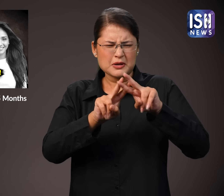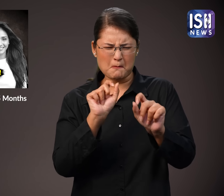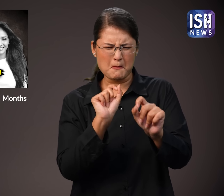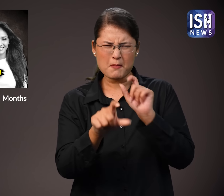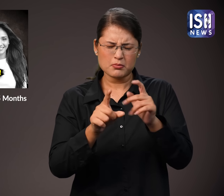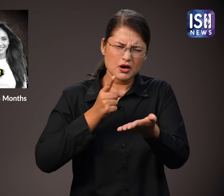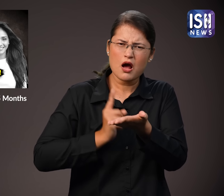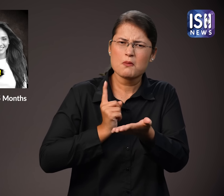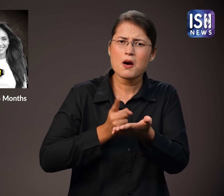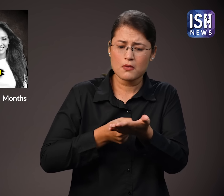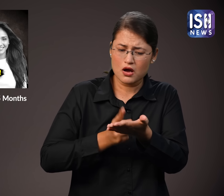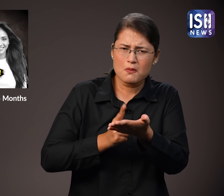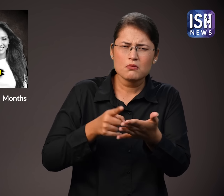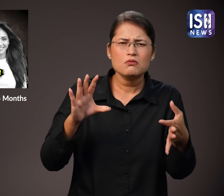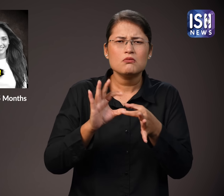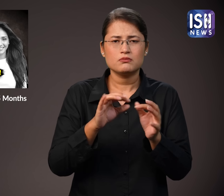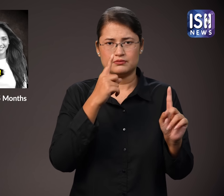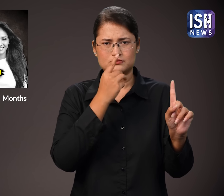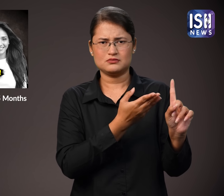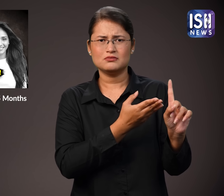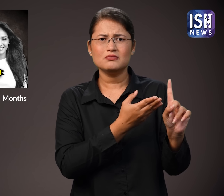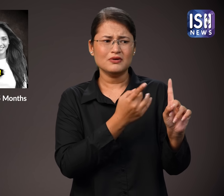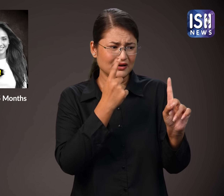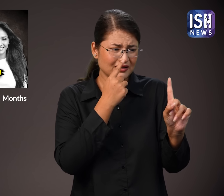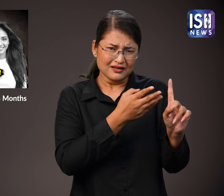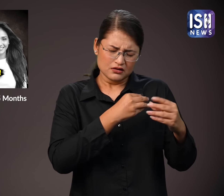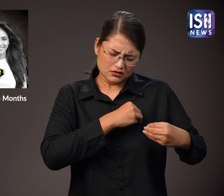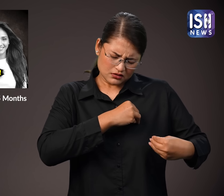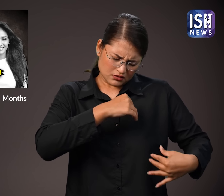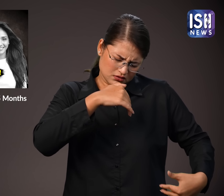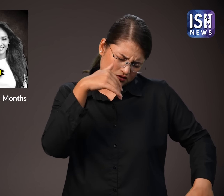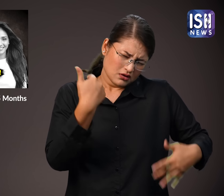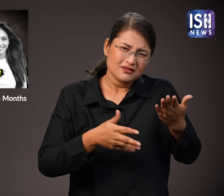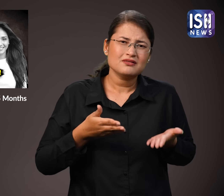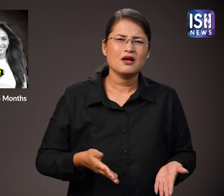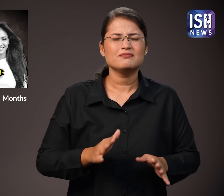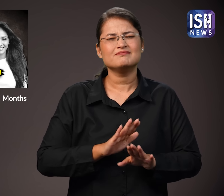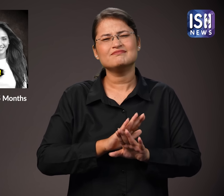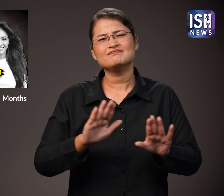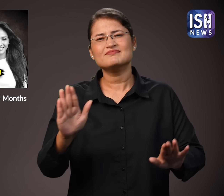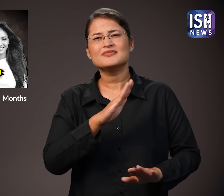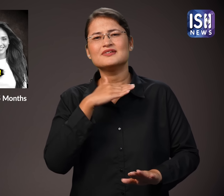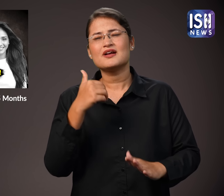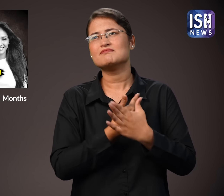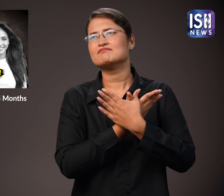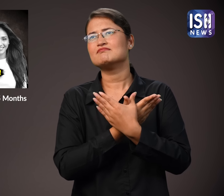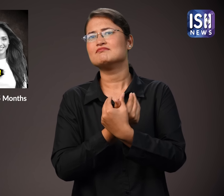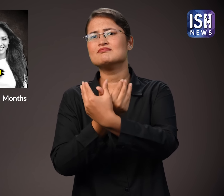Hashtags are going viral supporting a woman who endured immense suffering before her death.